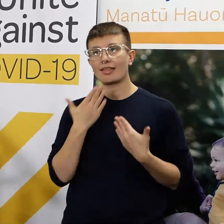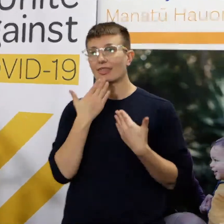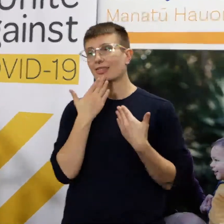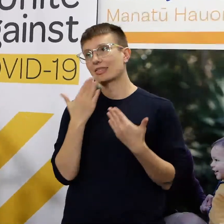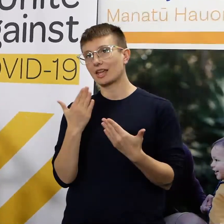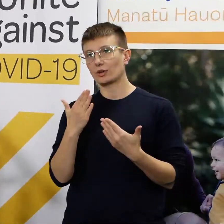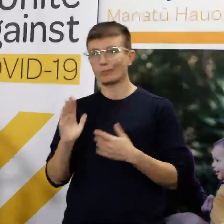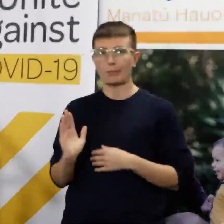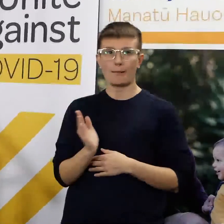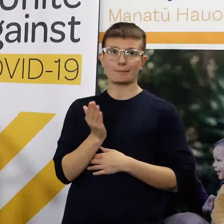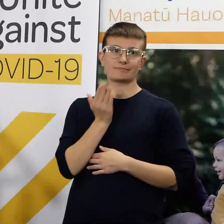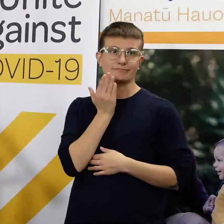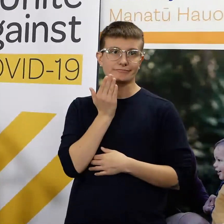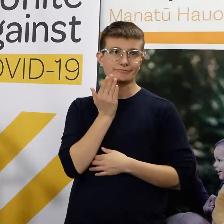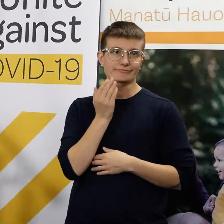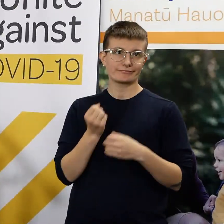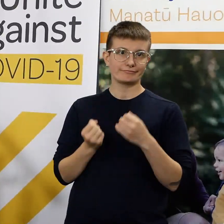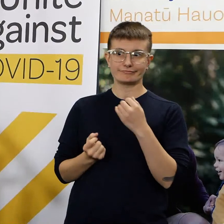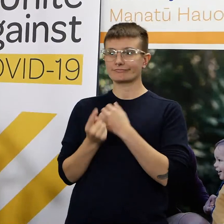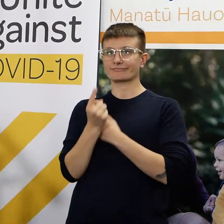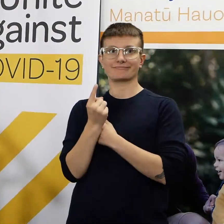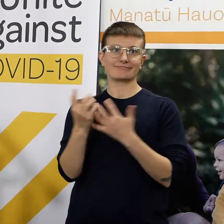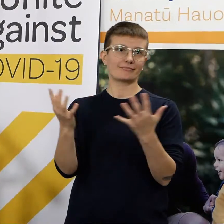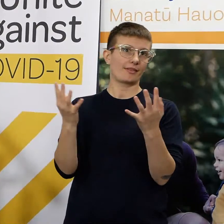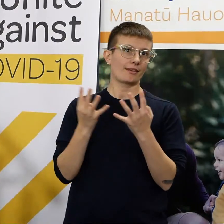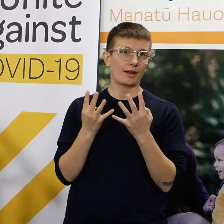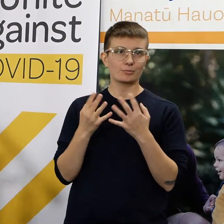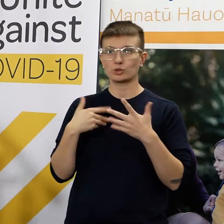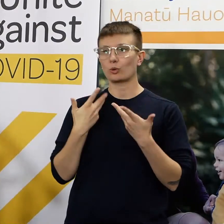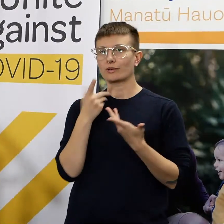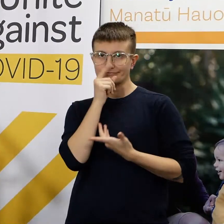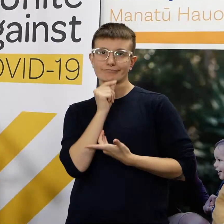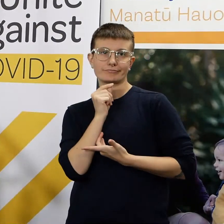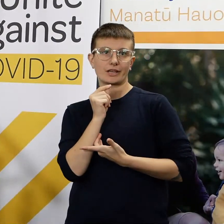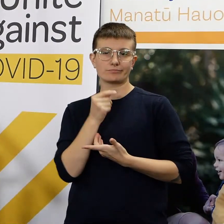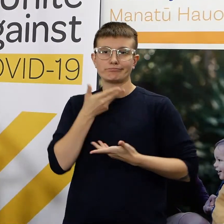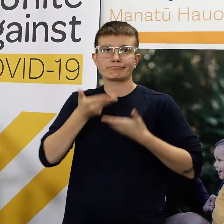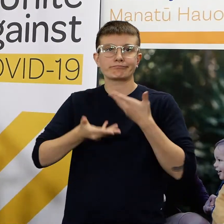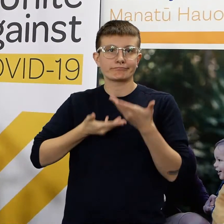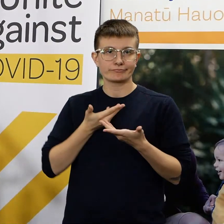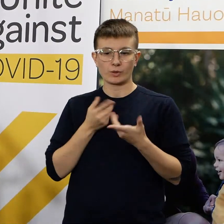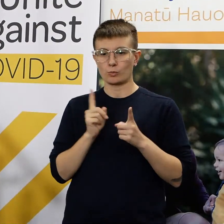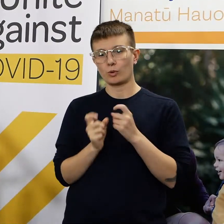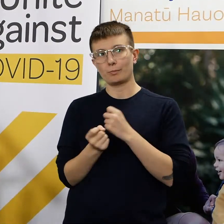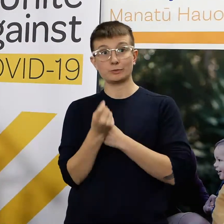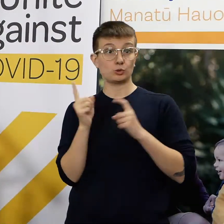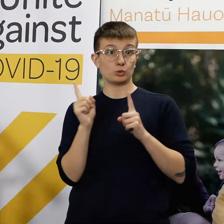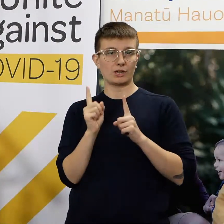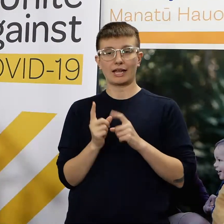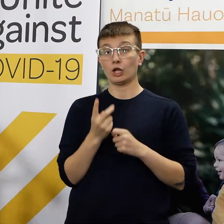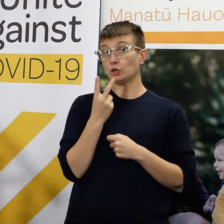fairly short notice, so I can brief you on the two cases that we are reporting today in New Zealand.